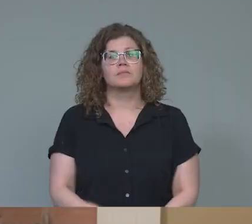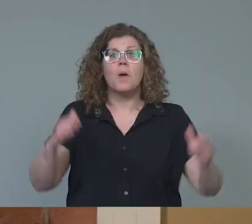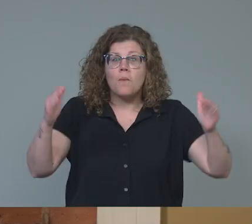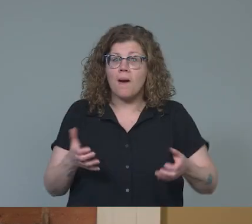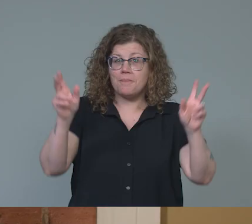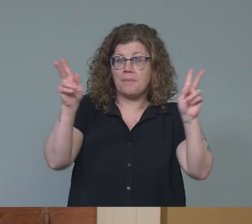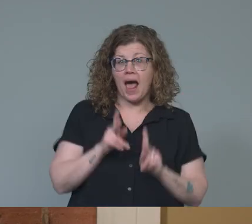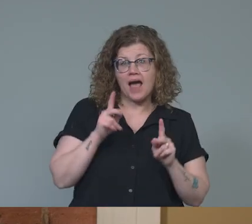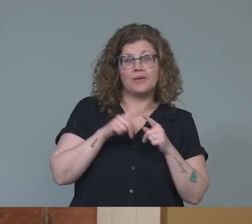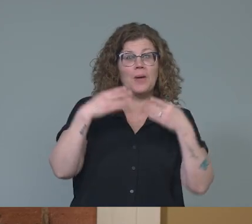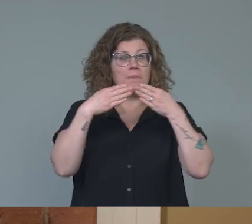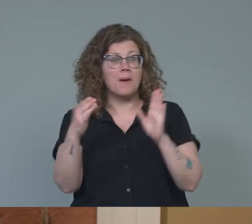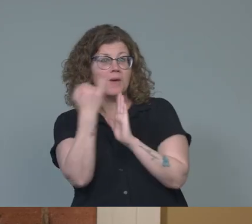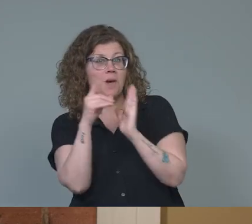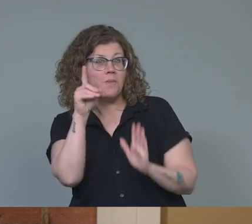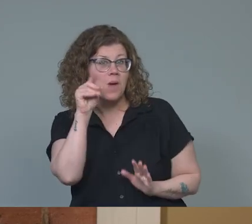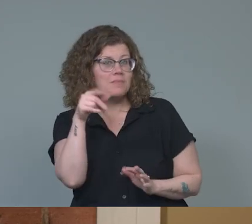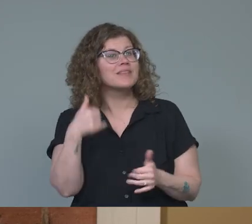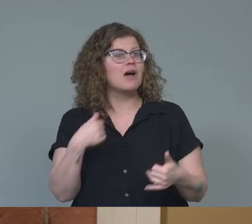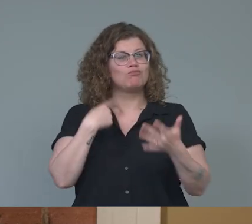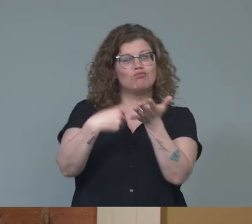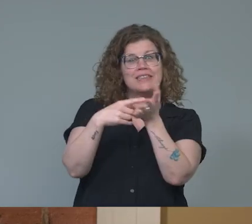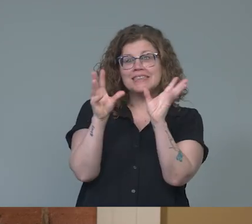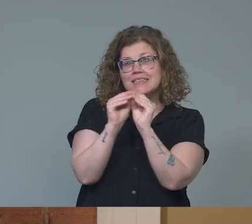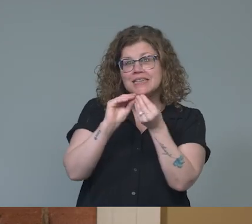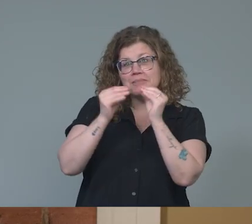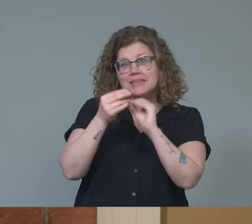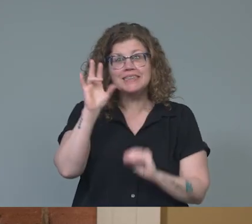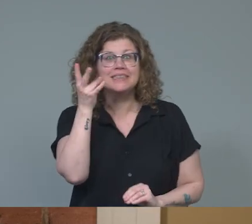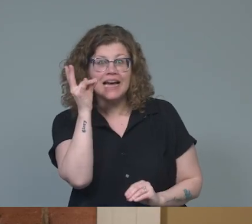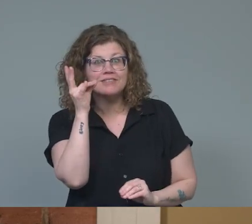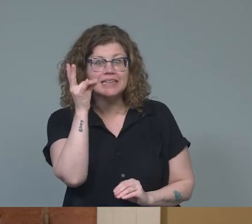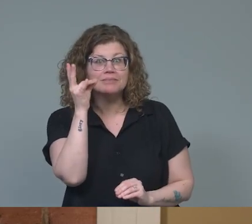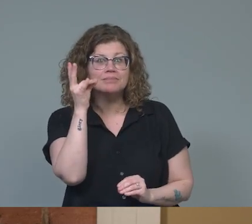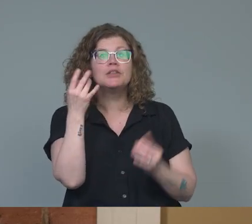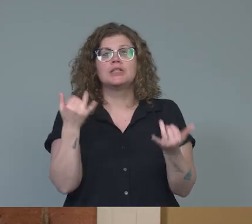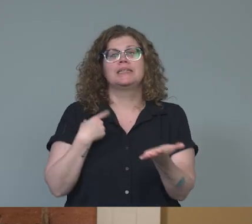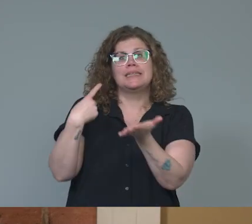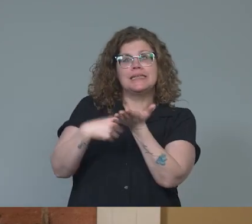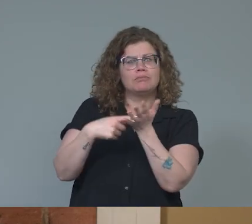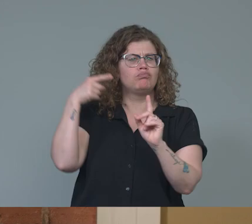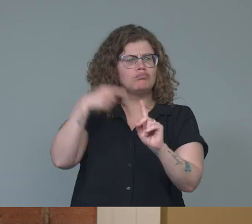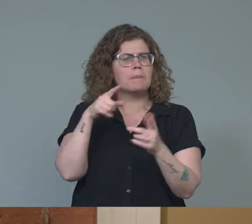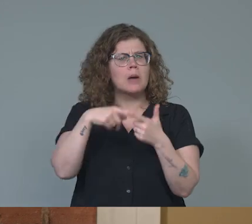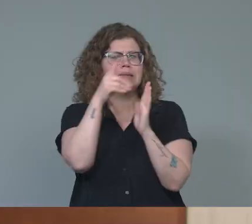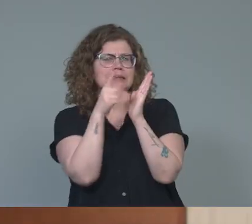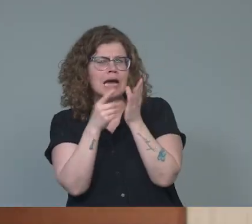Welcome back to Public Art 101. This is session number seven. Today we're discussing detailed design and fabrication.